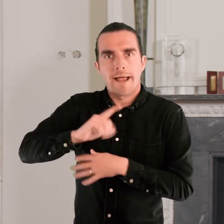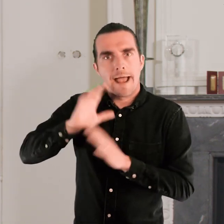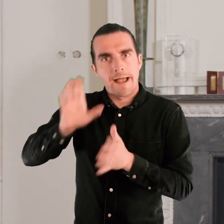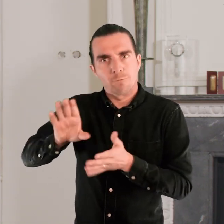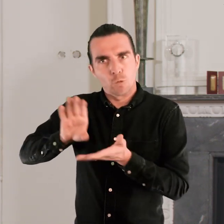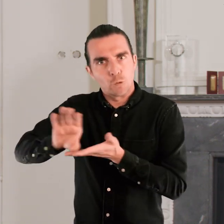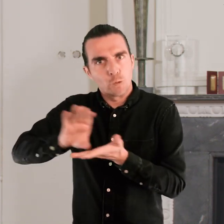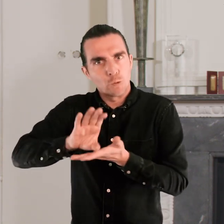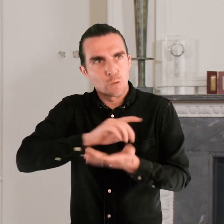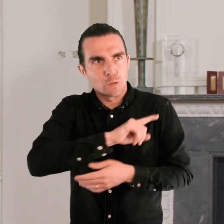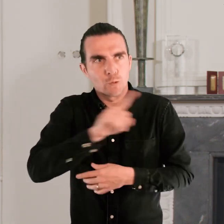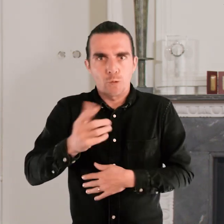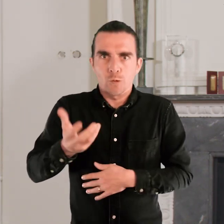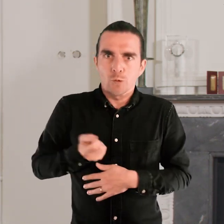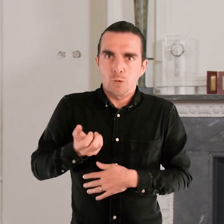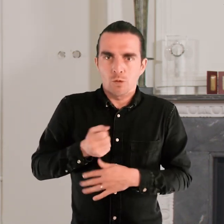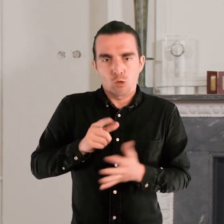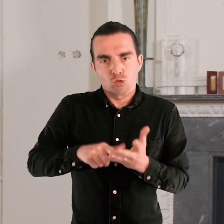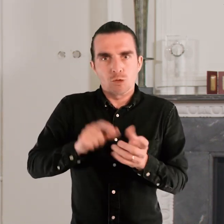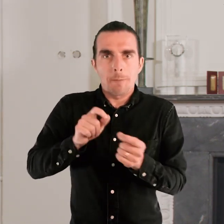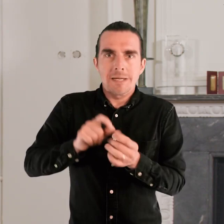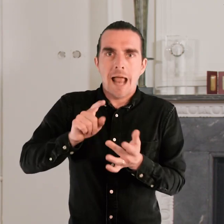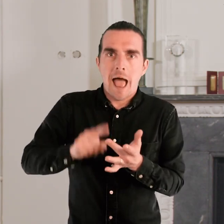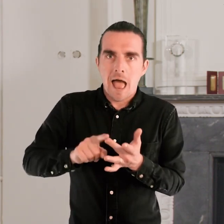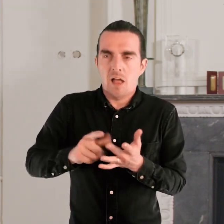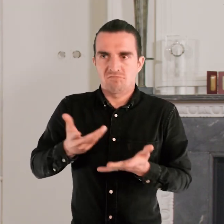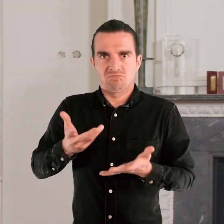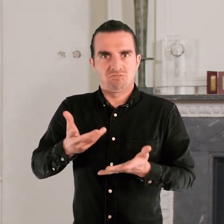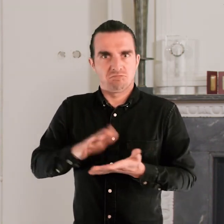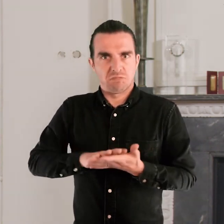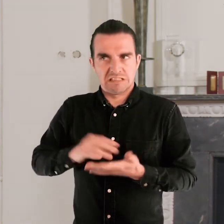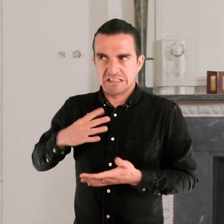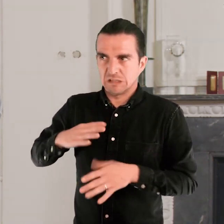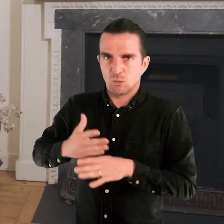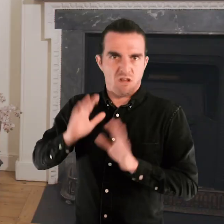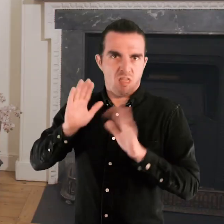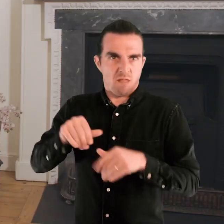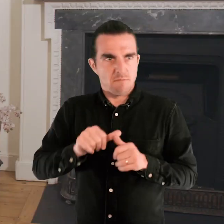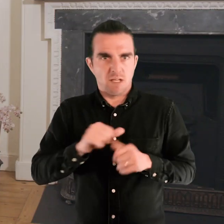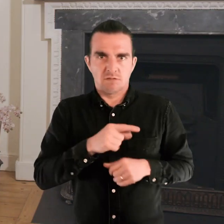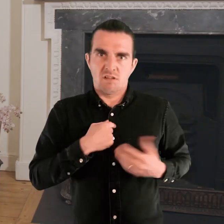and it's got to be heavily taxed because it's got to pay for the UBI. So I think there are